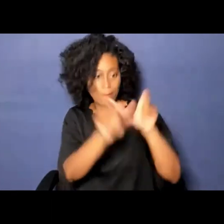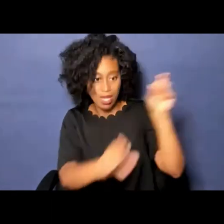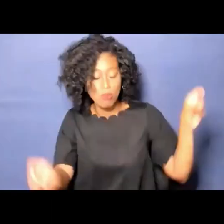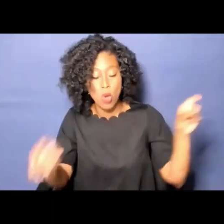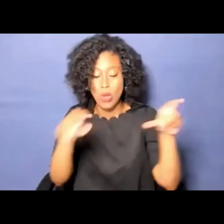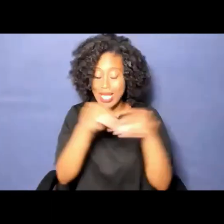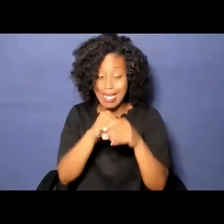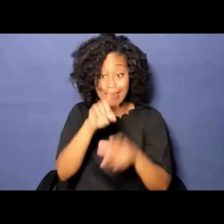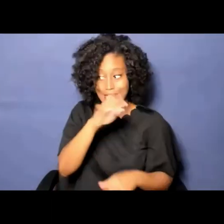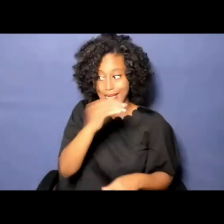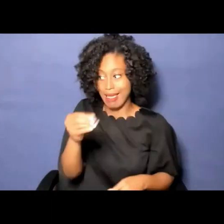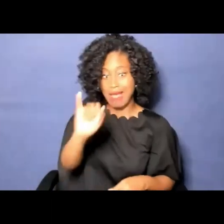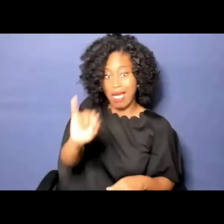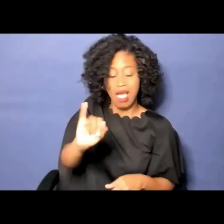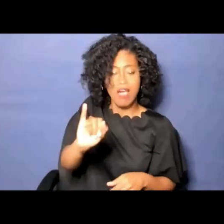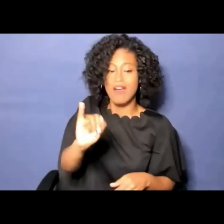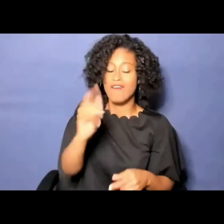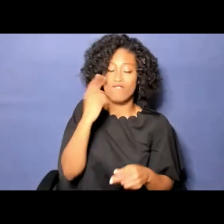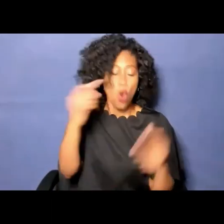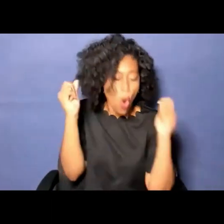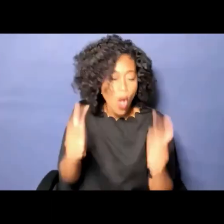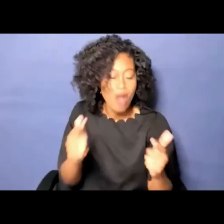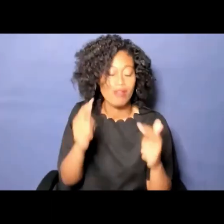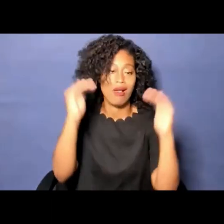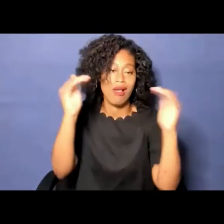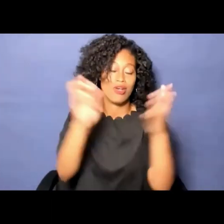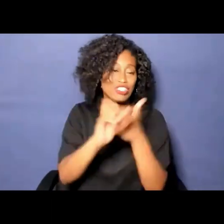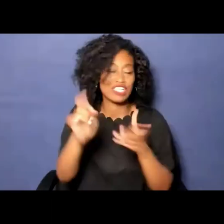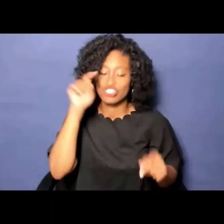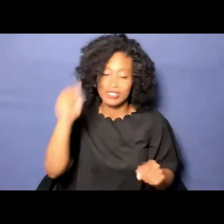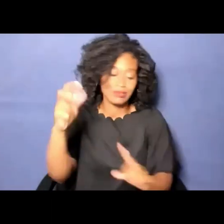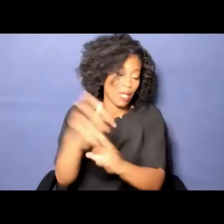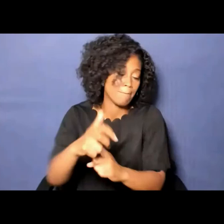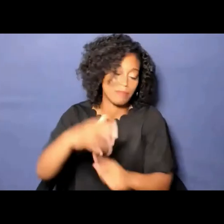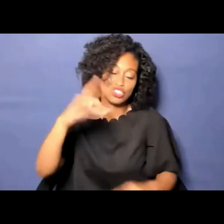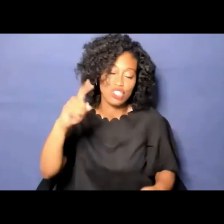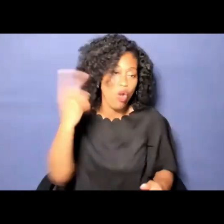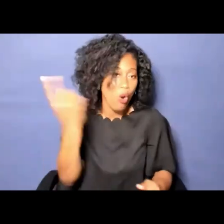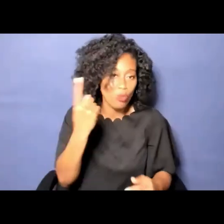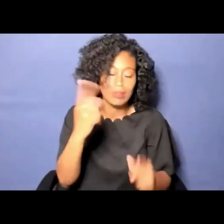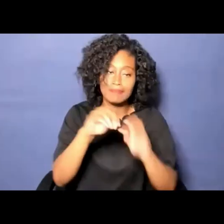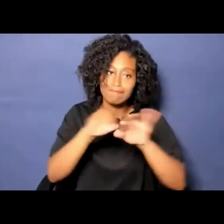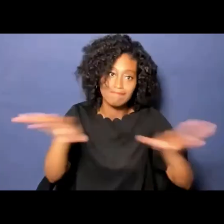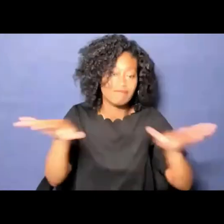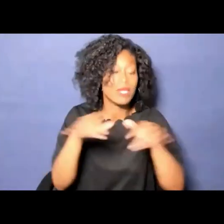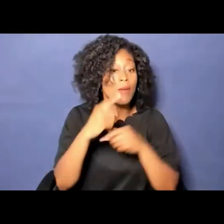Locally, here at the UCLA she has been most influential in campus policies,